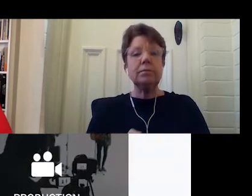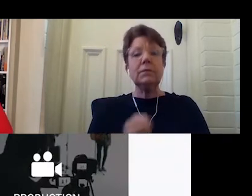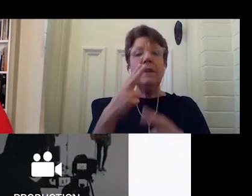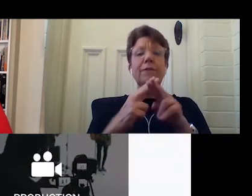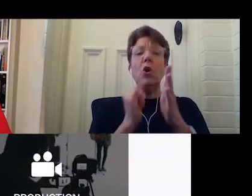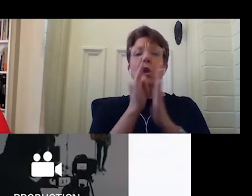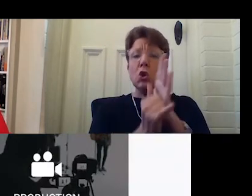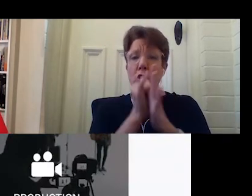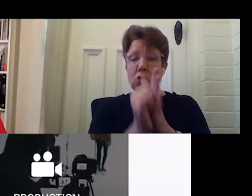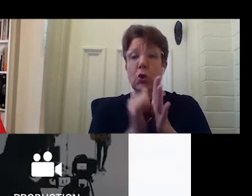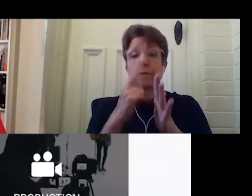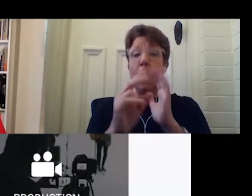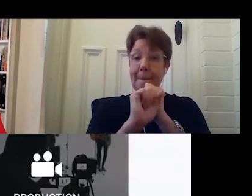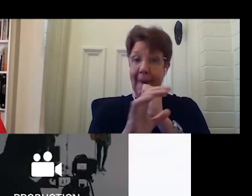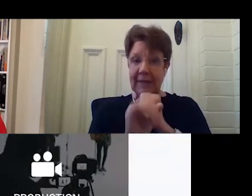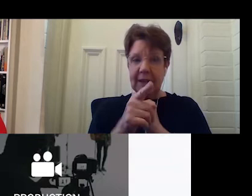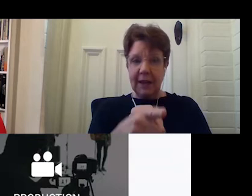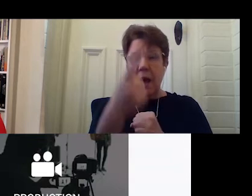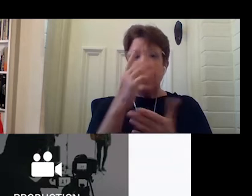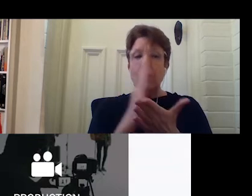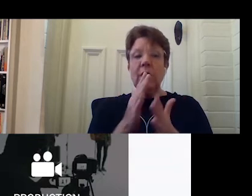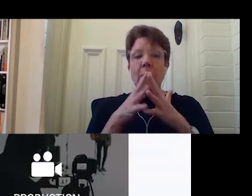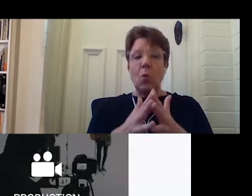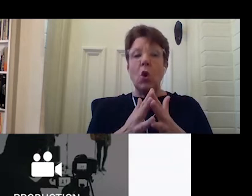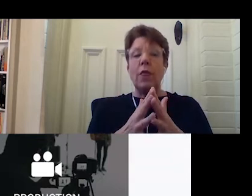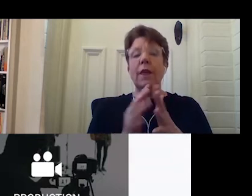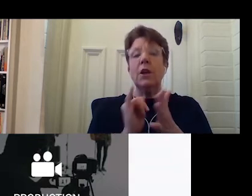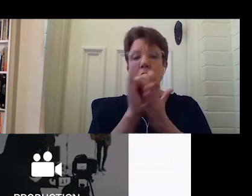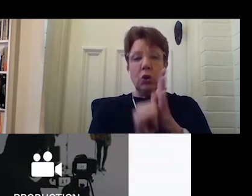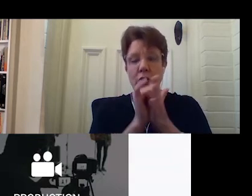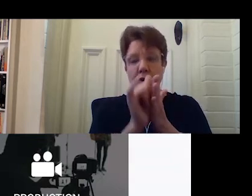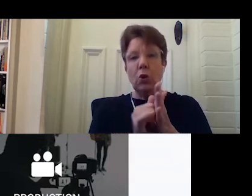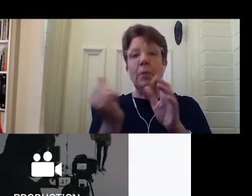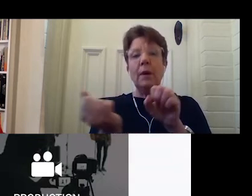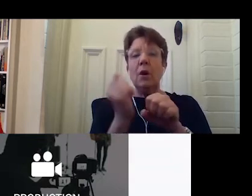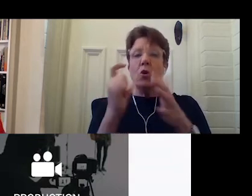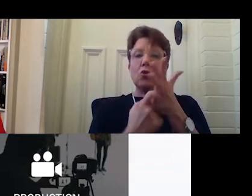purposes, I would recommend Youtube Creator academy